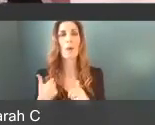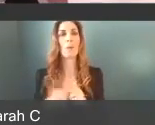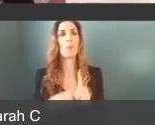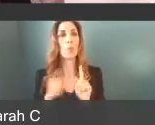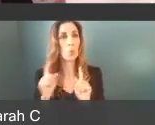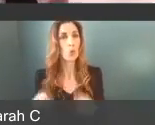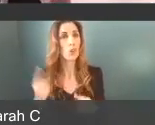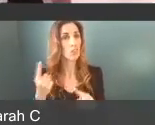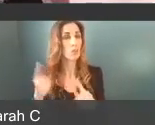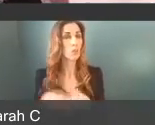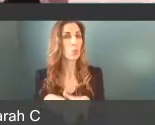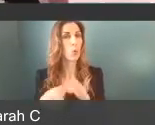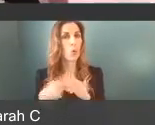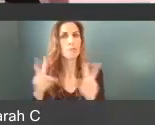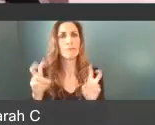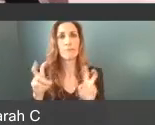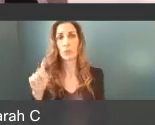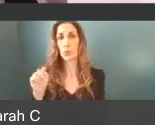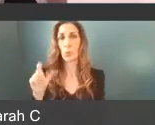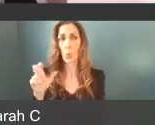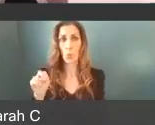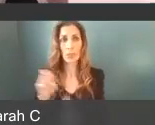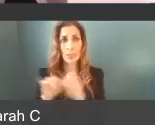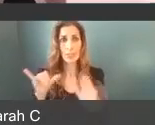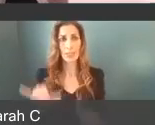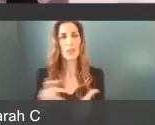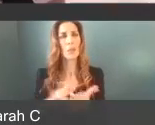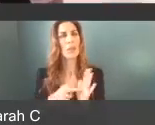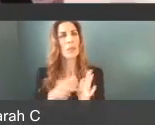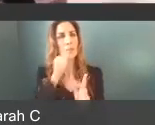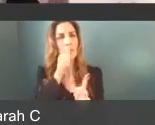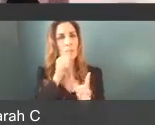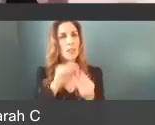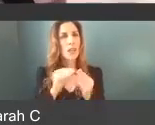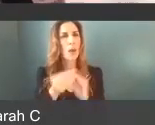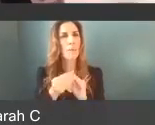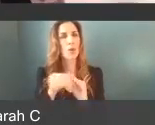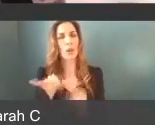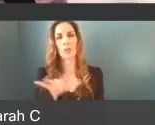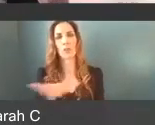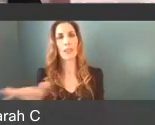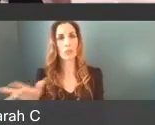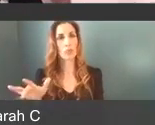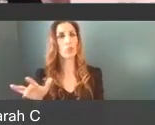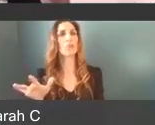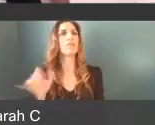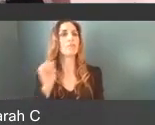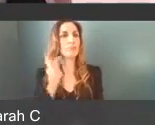a token system, where people had to enter a six or eight digit code in order to make an appointment